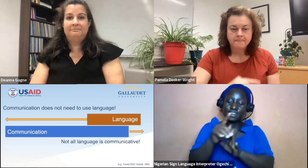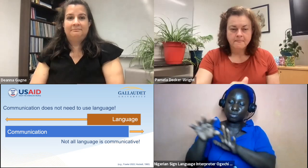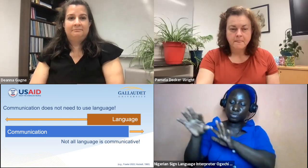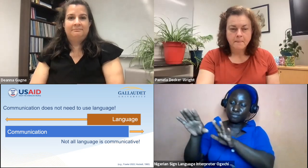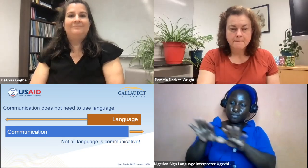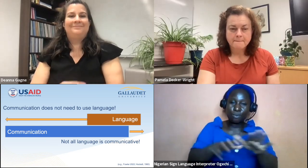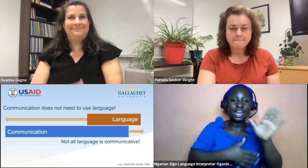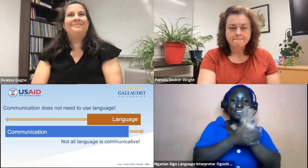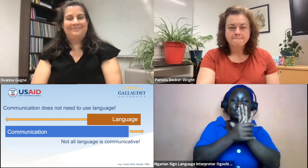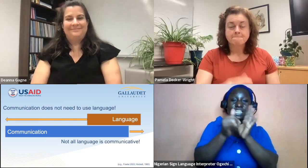Great next slide.